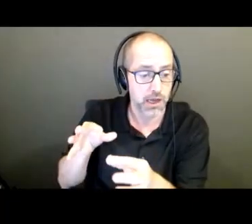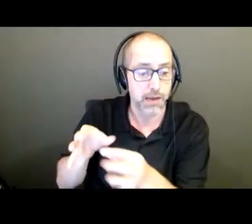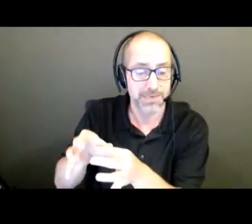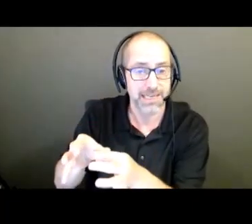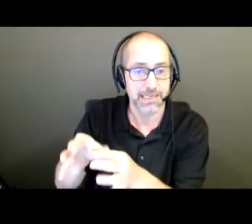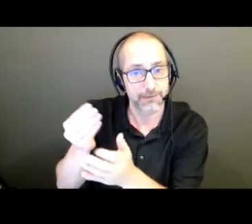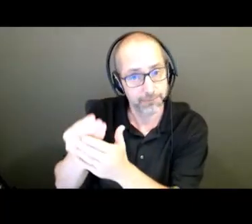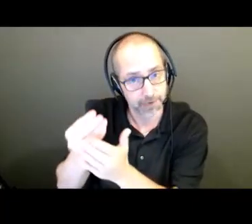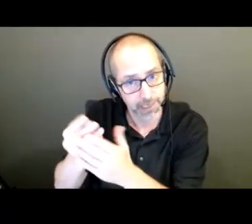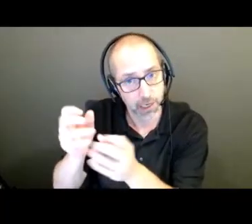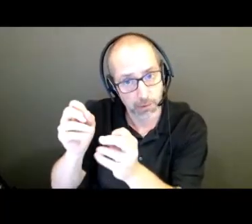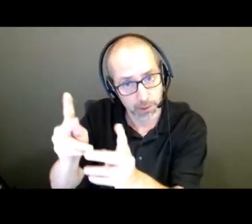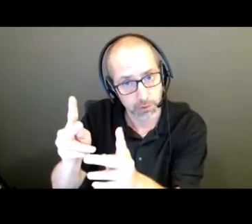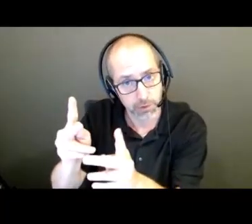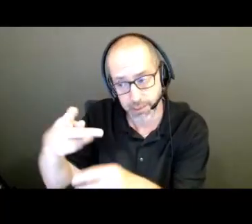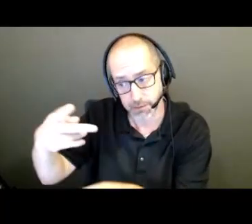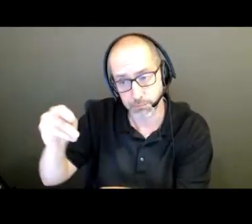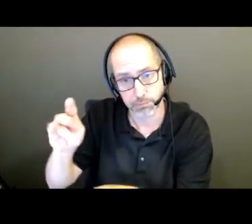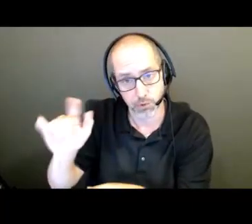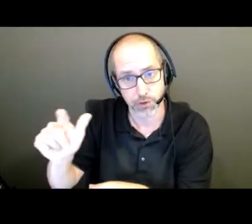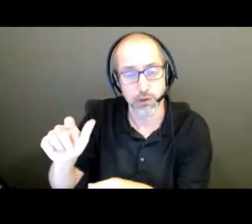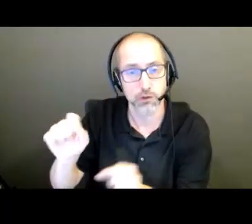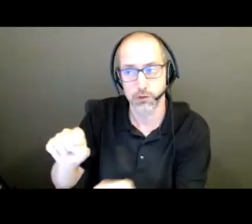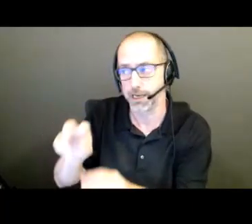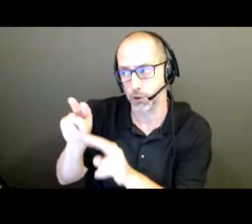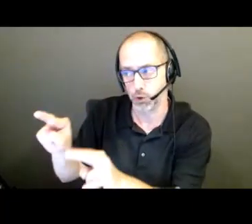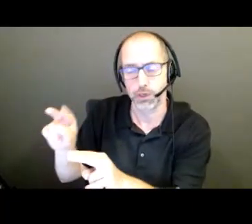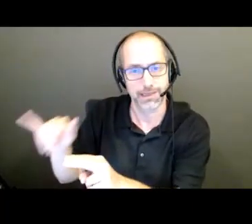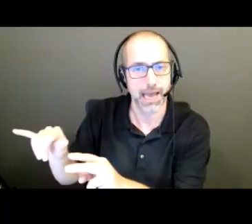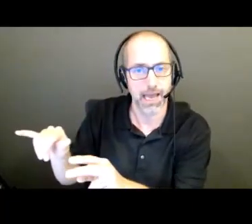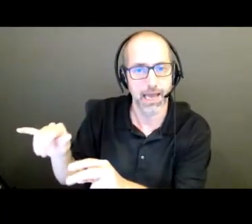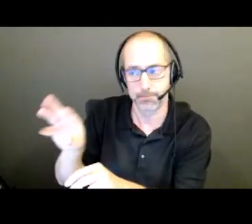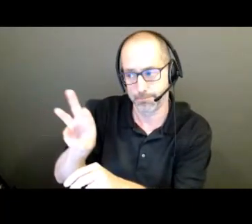You can be sure to return to that regularly for new information.